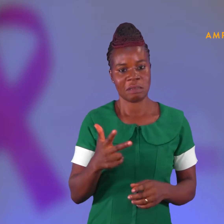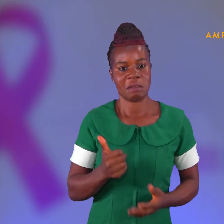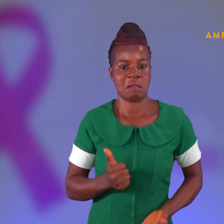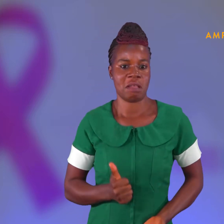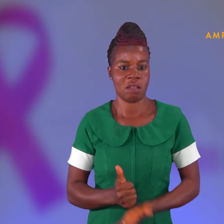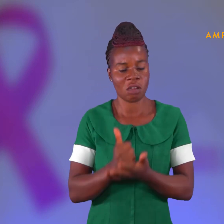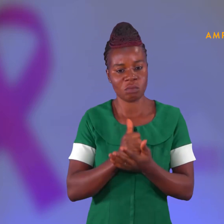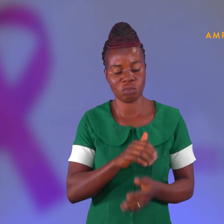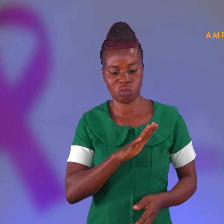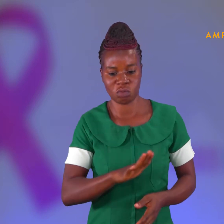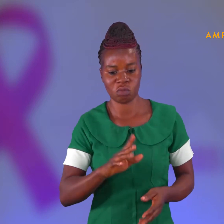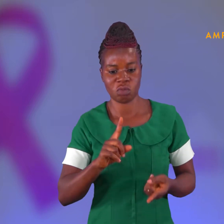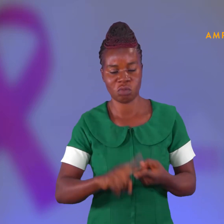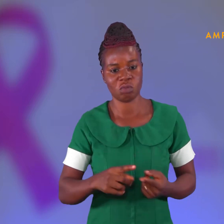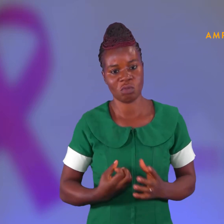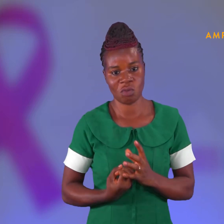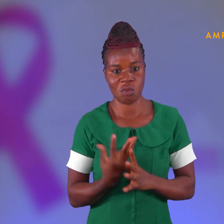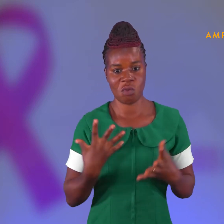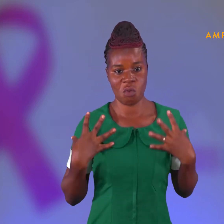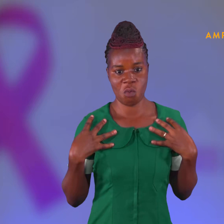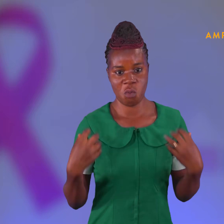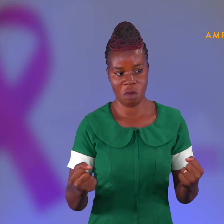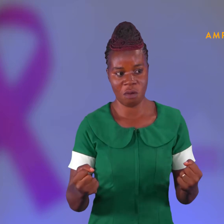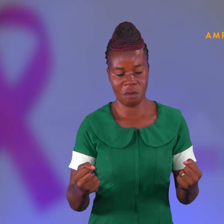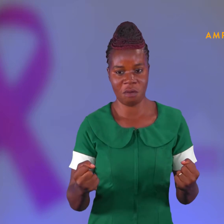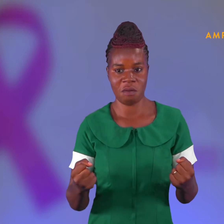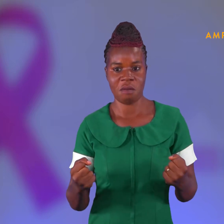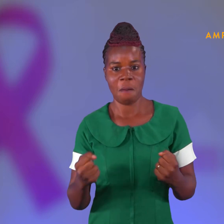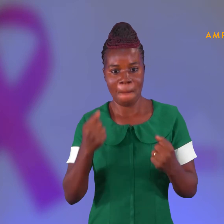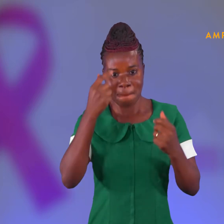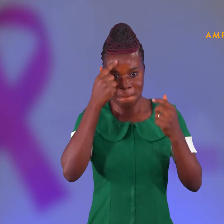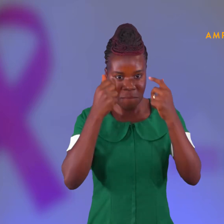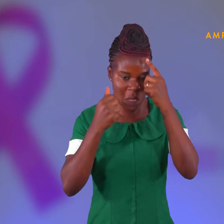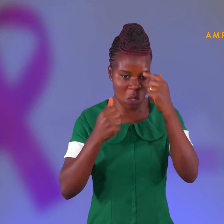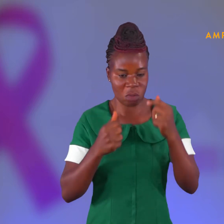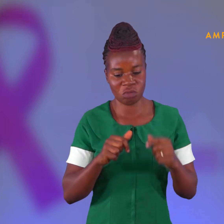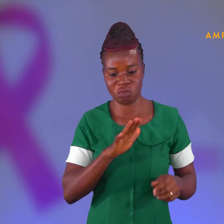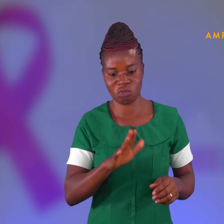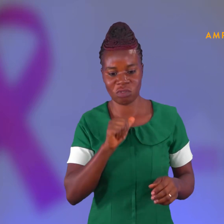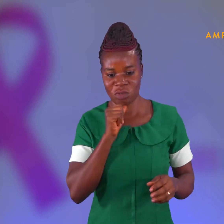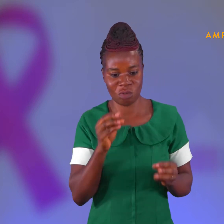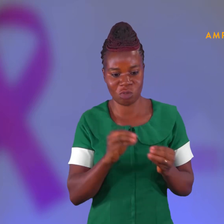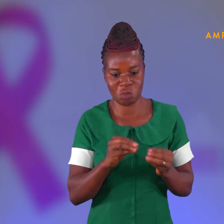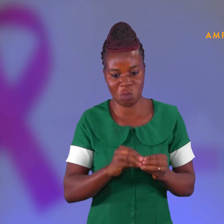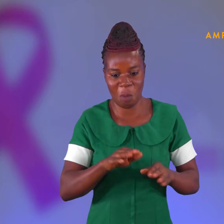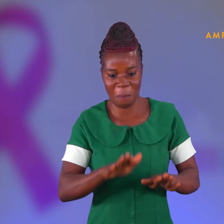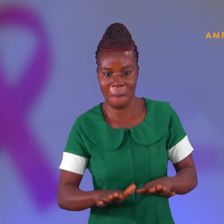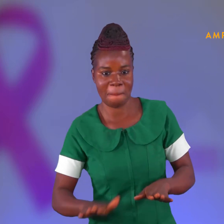Fourth, it helps children to develop or grow well. Because, it space the birth of children.